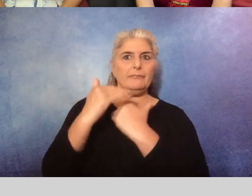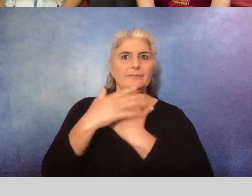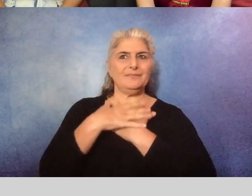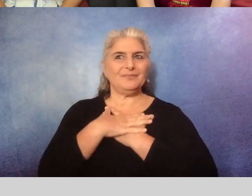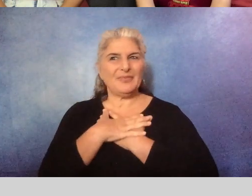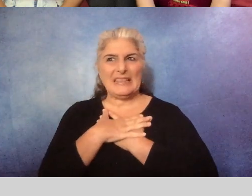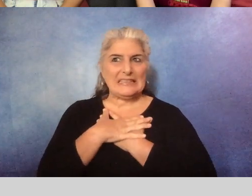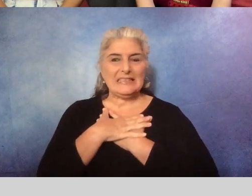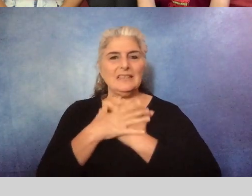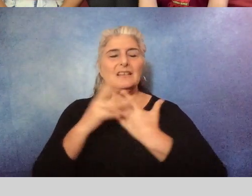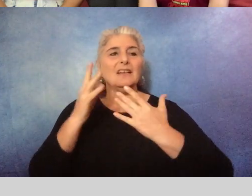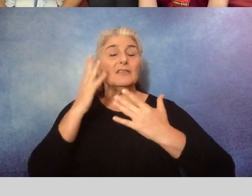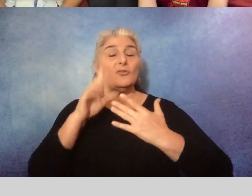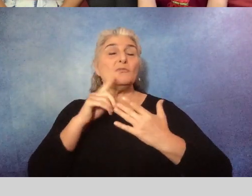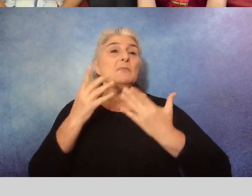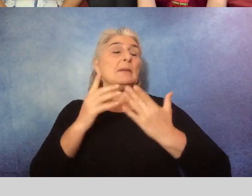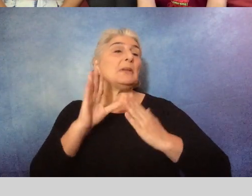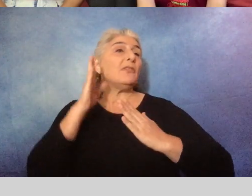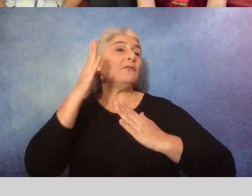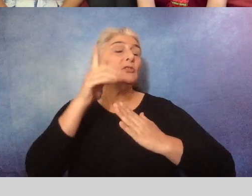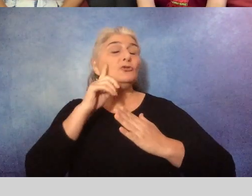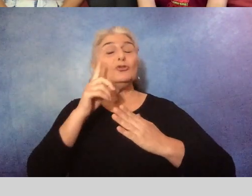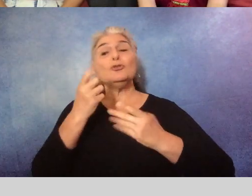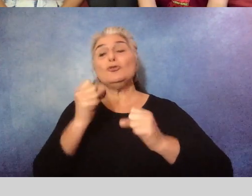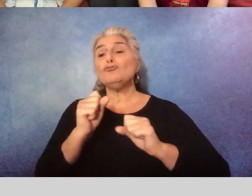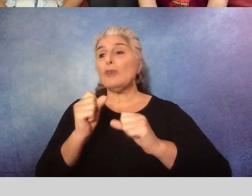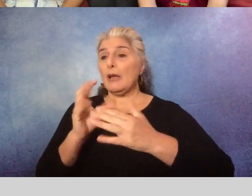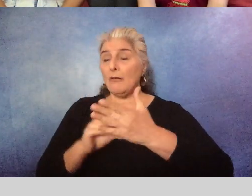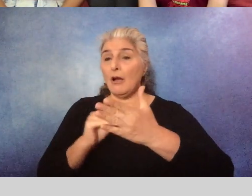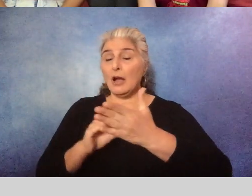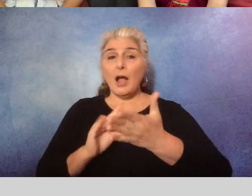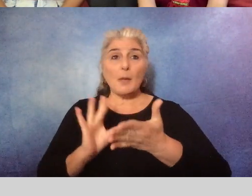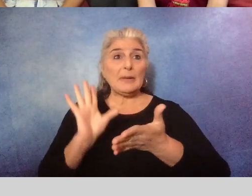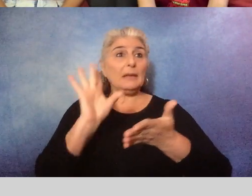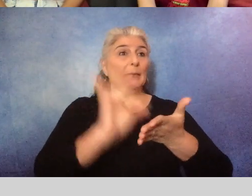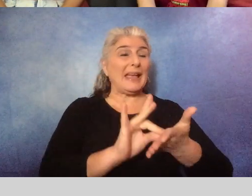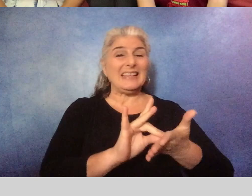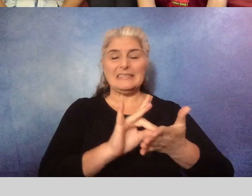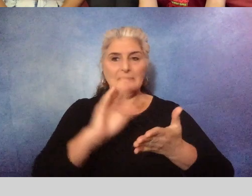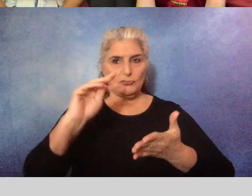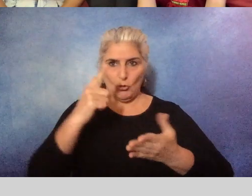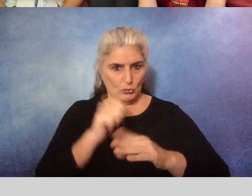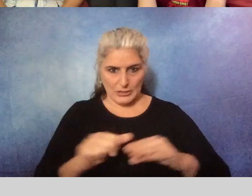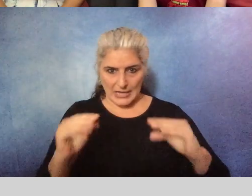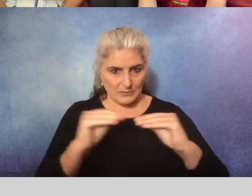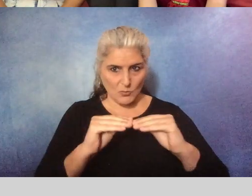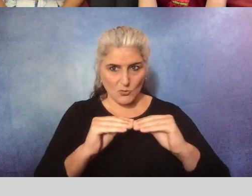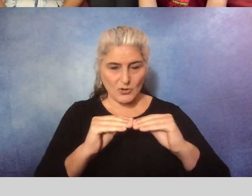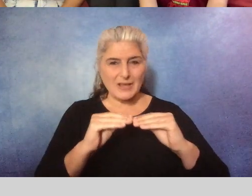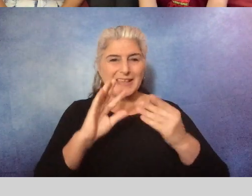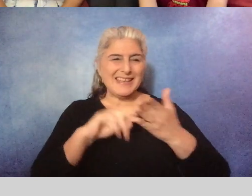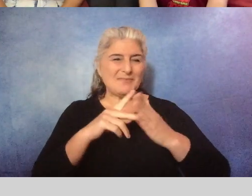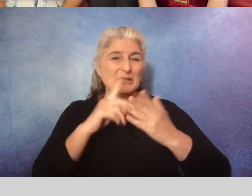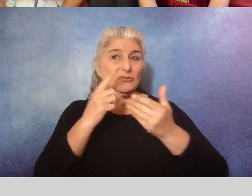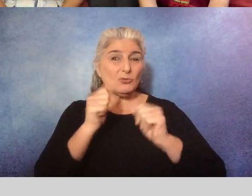And you will most likely start to create components free of the framework's constraints.